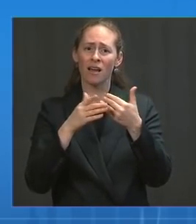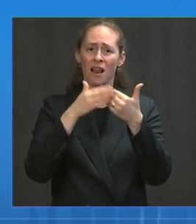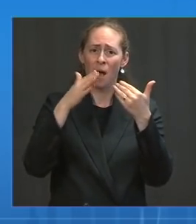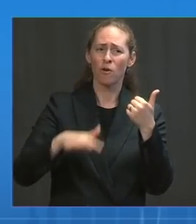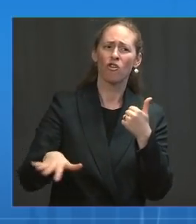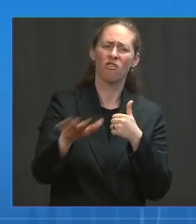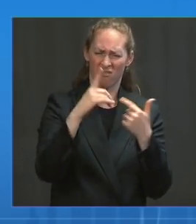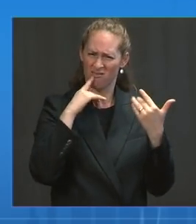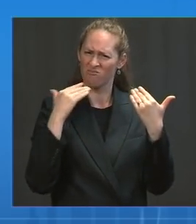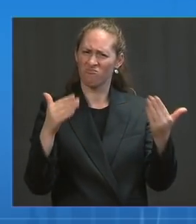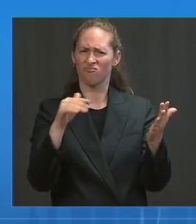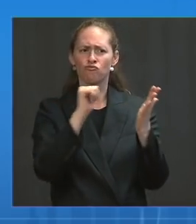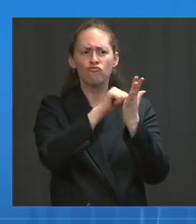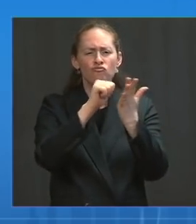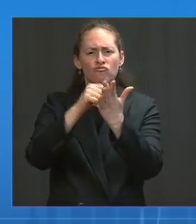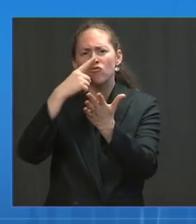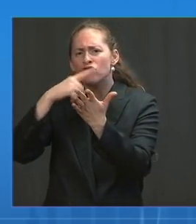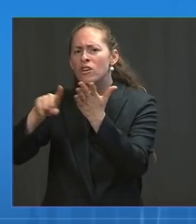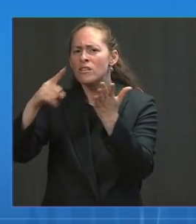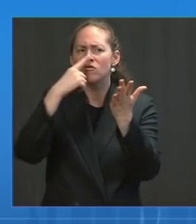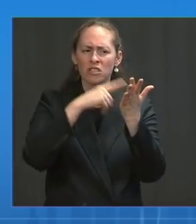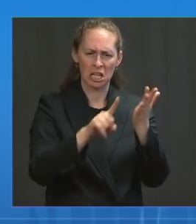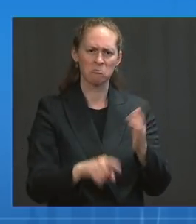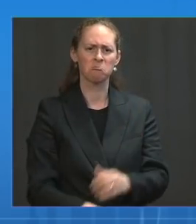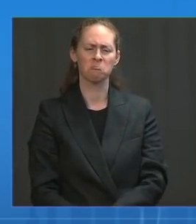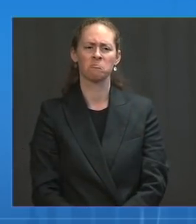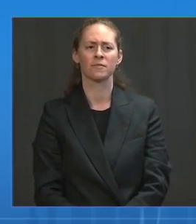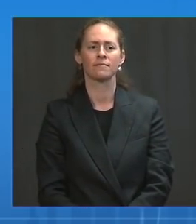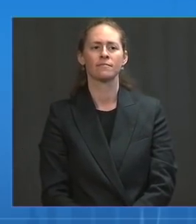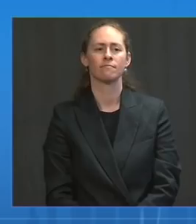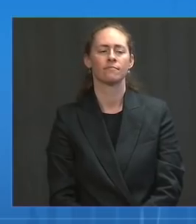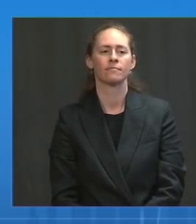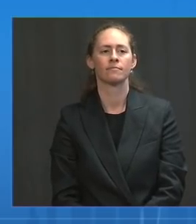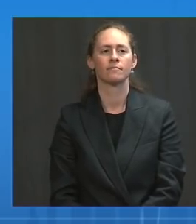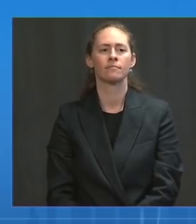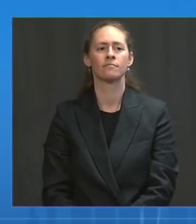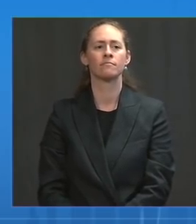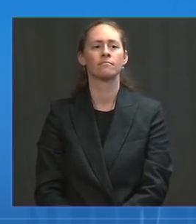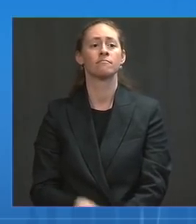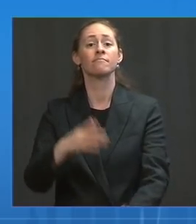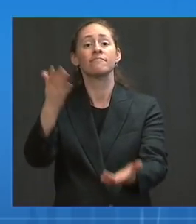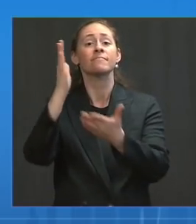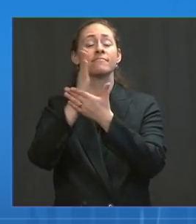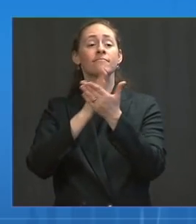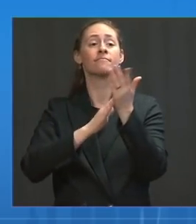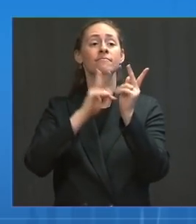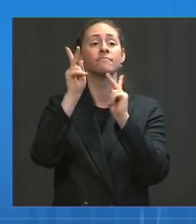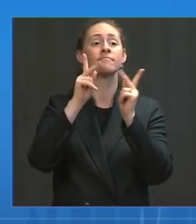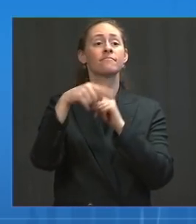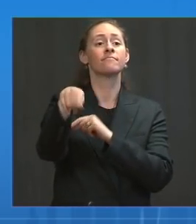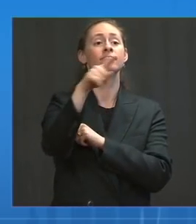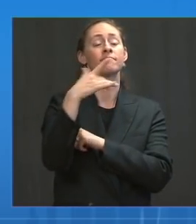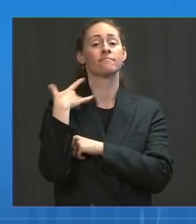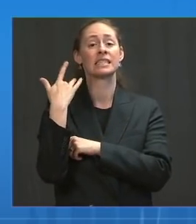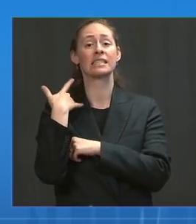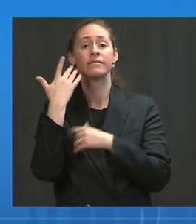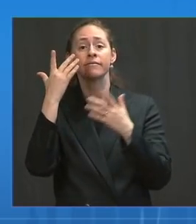I would say for those individuals, organizations, that are feeding misinformation and trying to mischaracterize